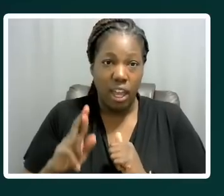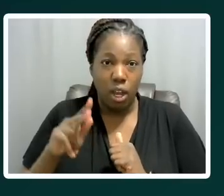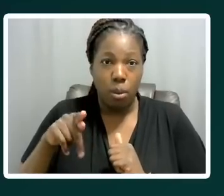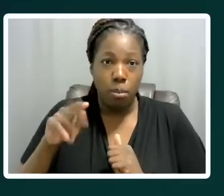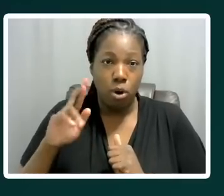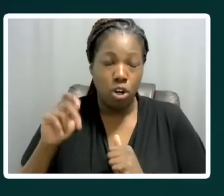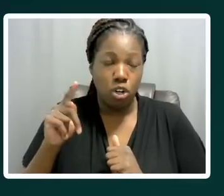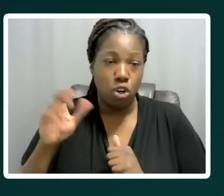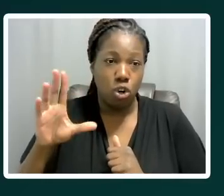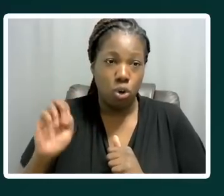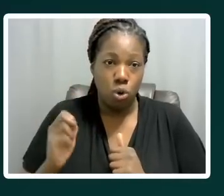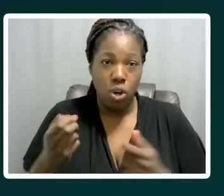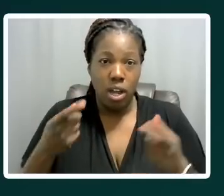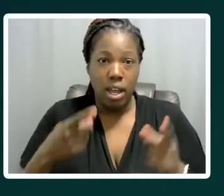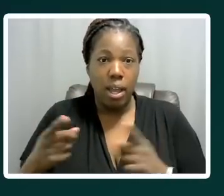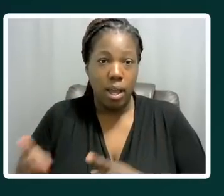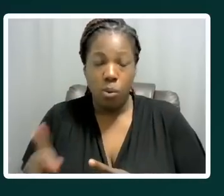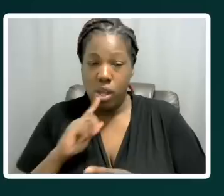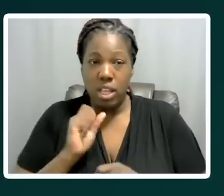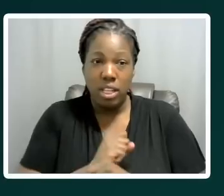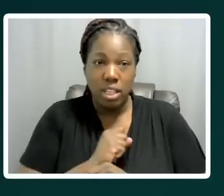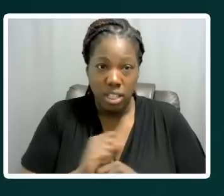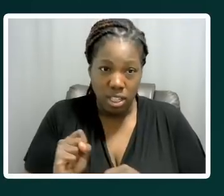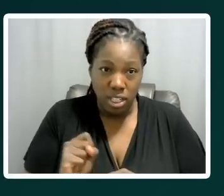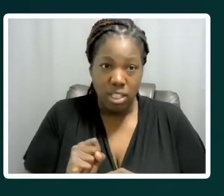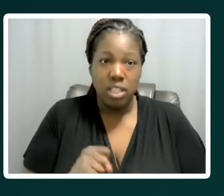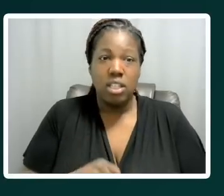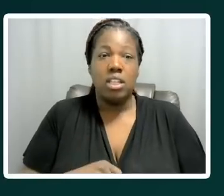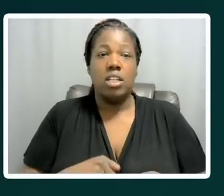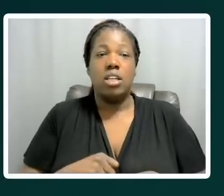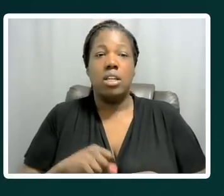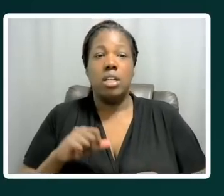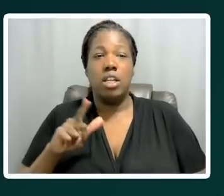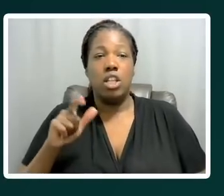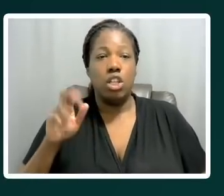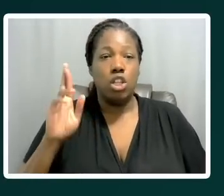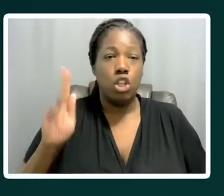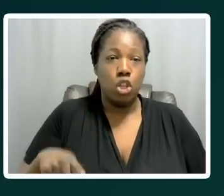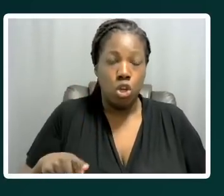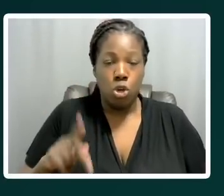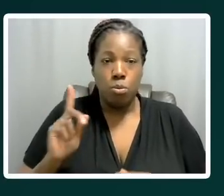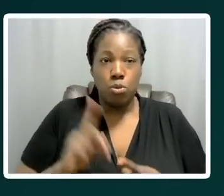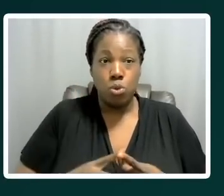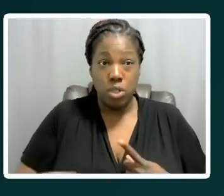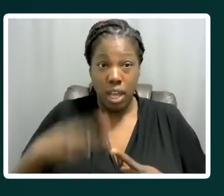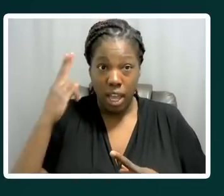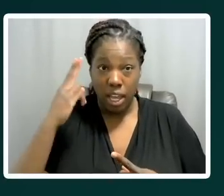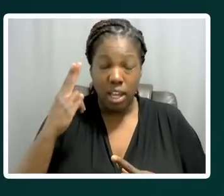interpolate or lerp to the altitude. So basically, we say when the altitude is high, the density of